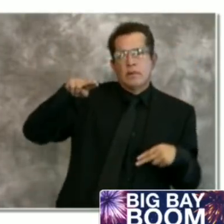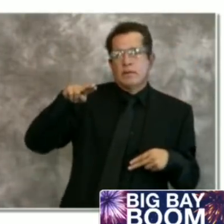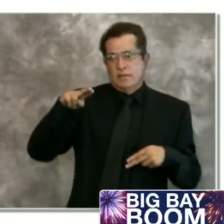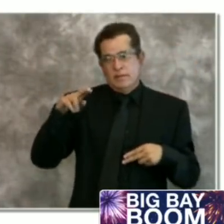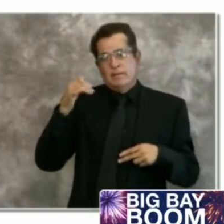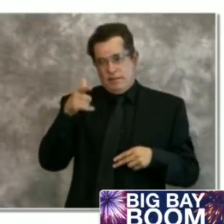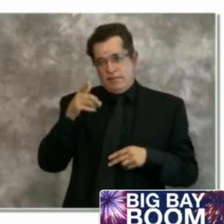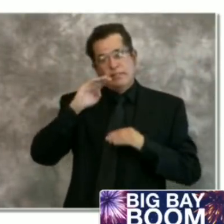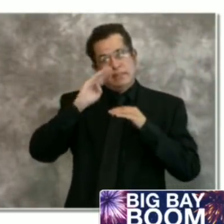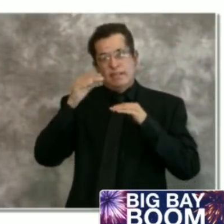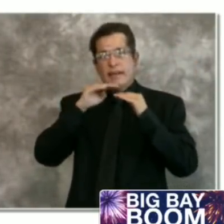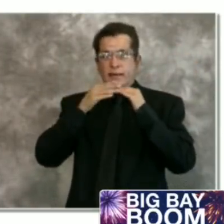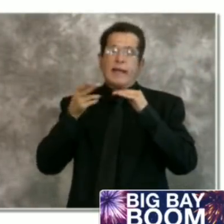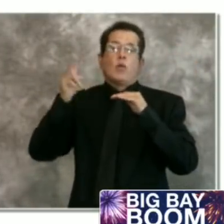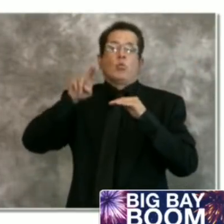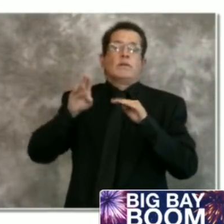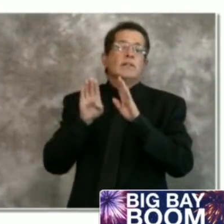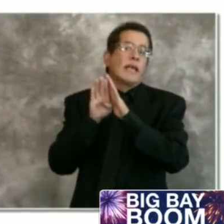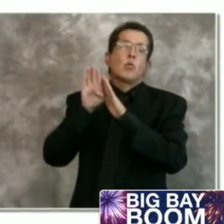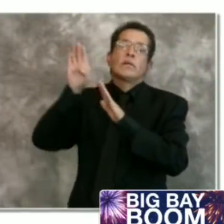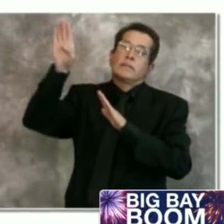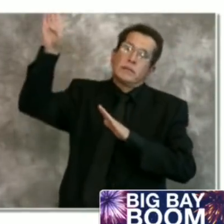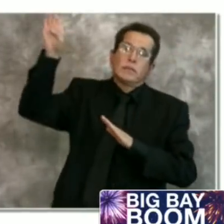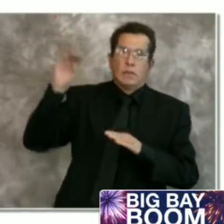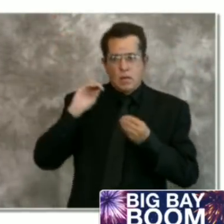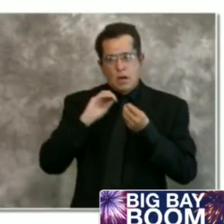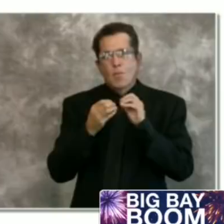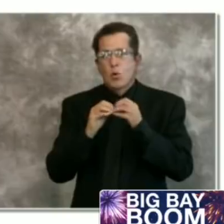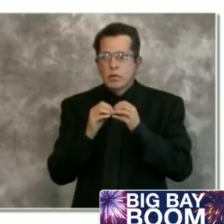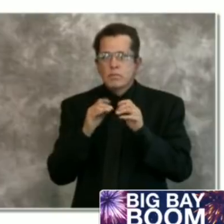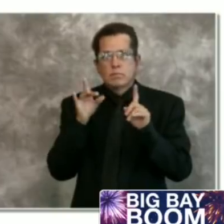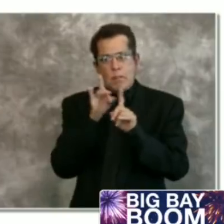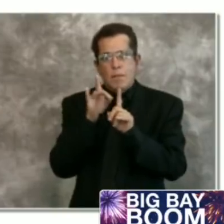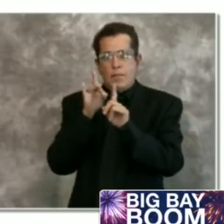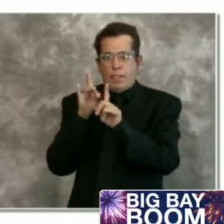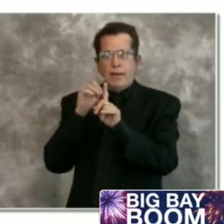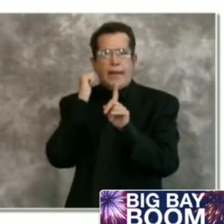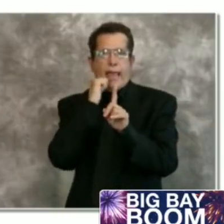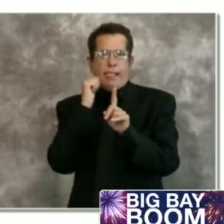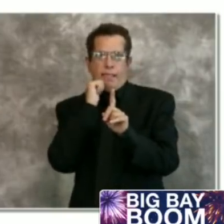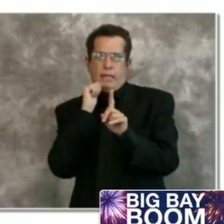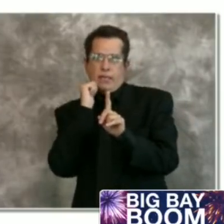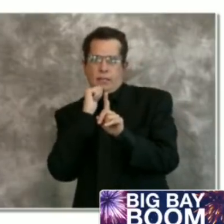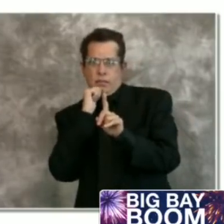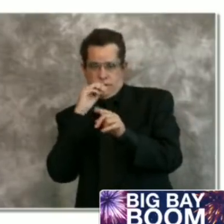REPORTED TODAY IS THE HIGHEST HAS WON MORE THAN YESTERDAY. SO WE GIVE HAD CONSISTENTLY